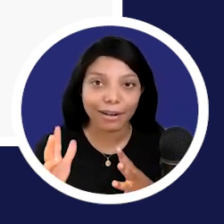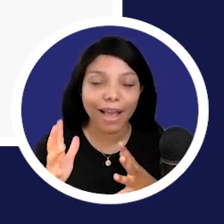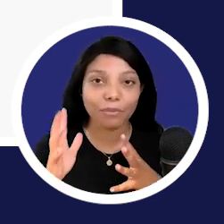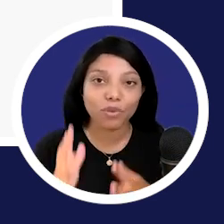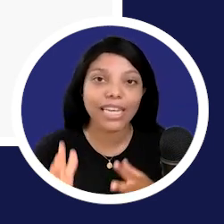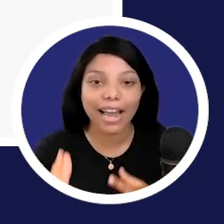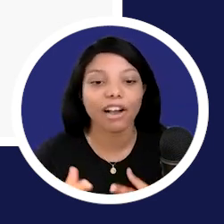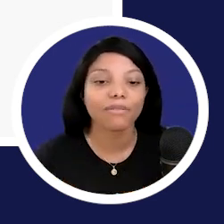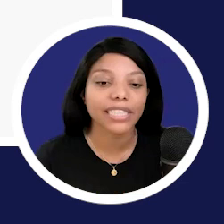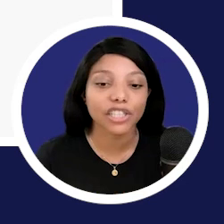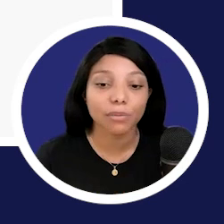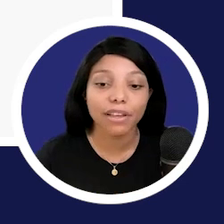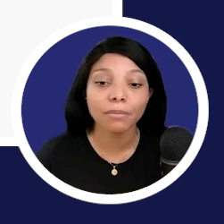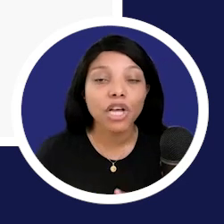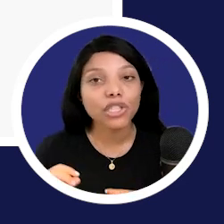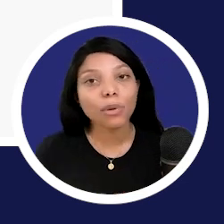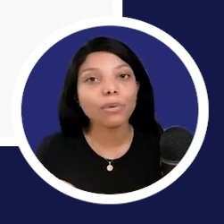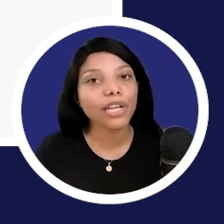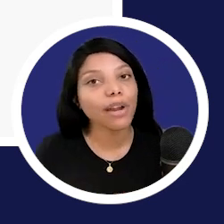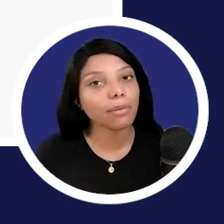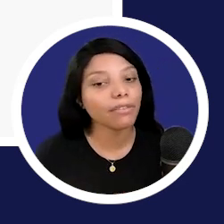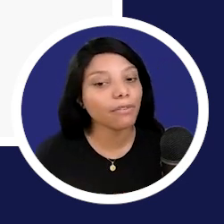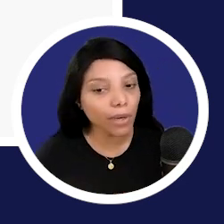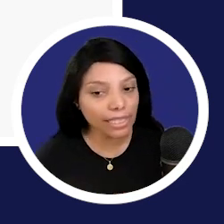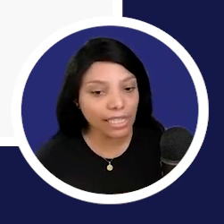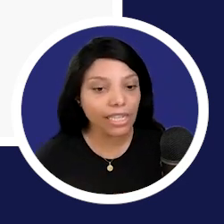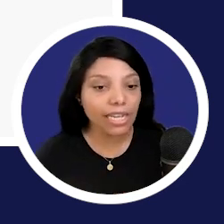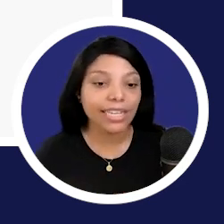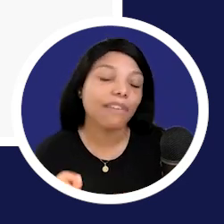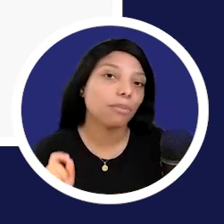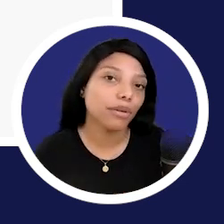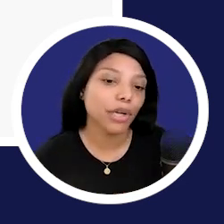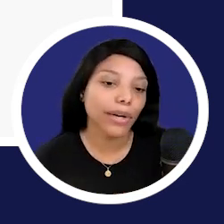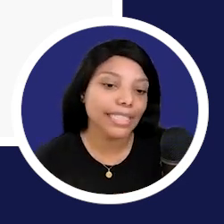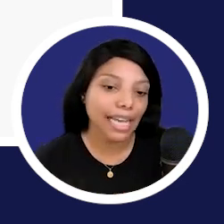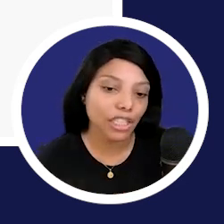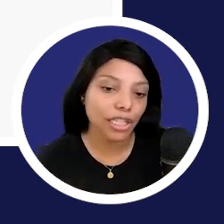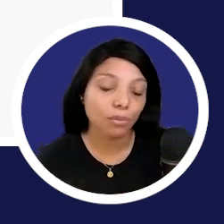and we had a conversation with them. So we were incredibly fortunate to have a prerecorded session,